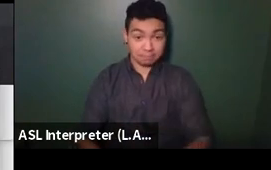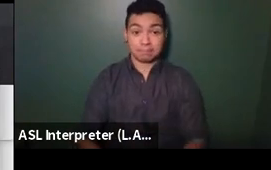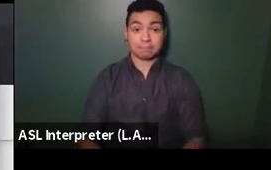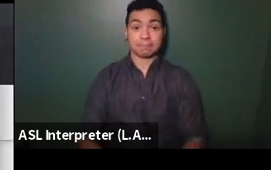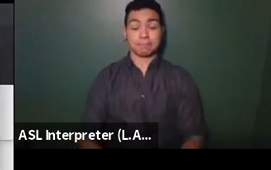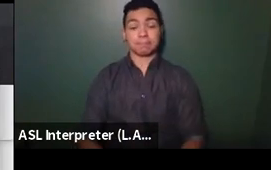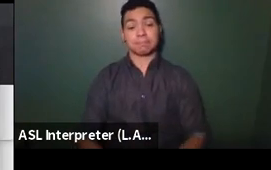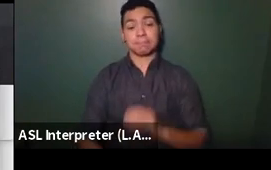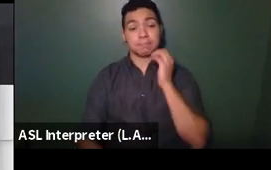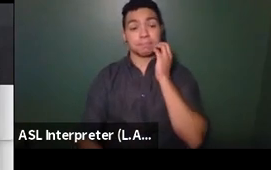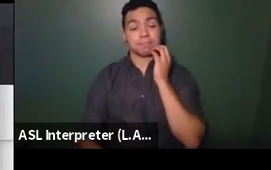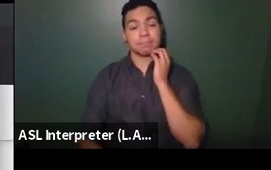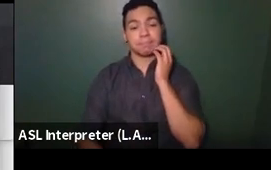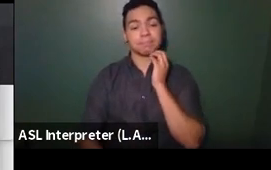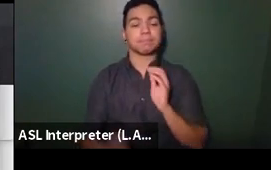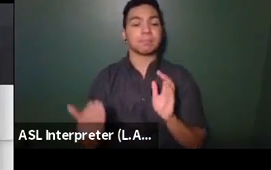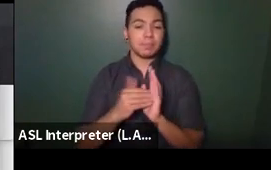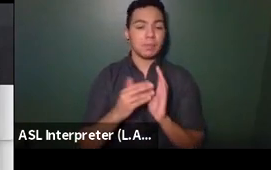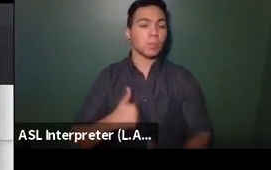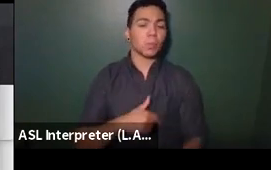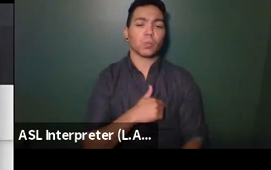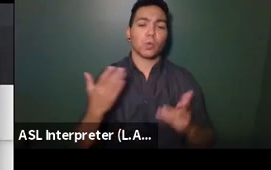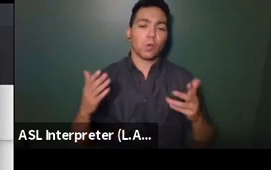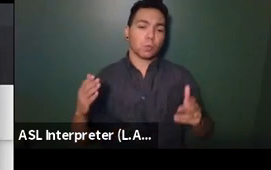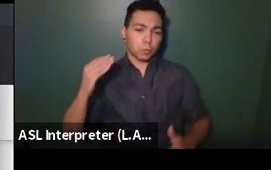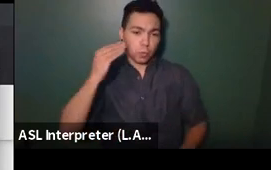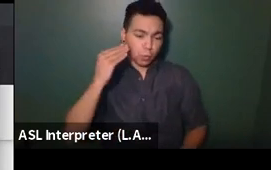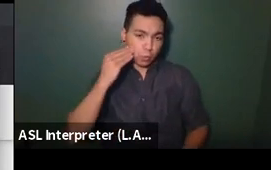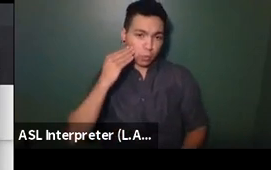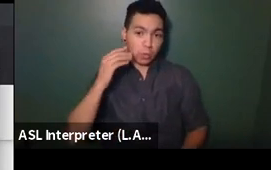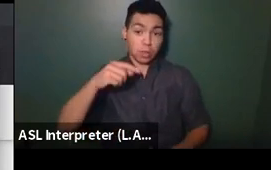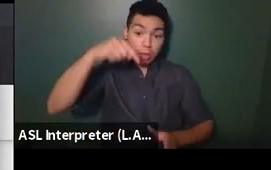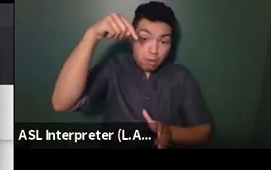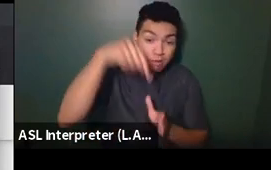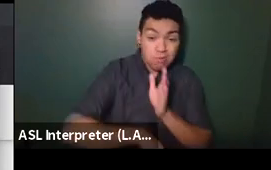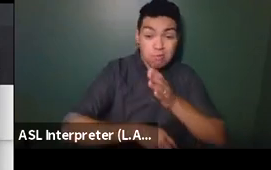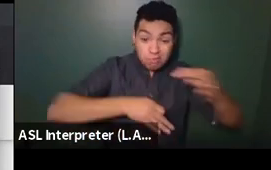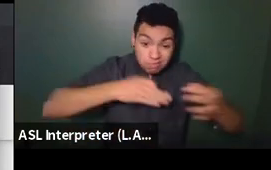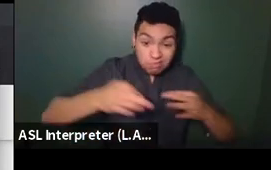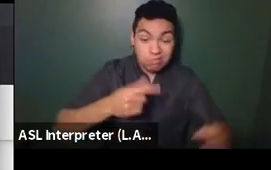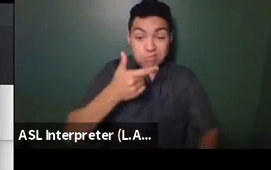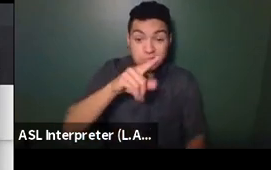Katherine Livick - ESD 112: So again, we know that that's not an in depth look at a grade book of any sort. Katherine Livick - ESD 112: But